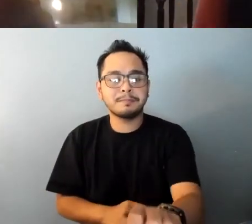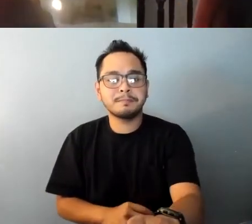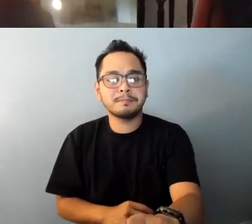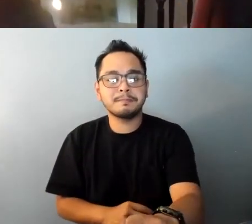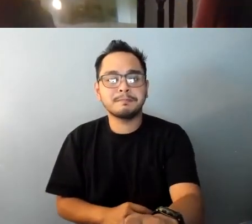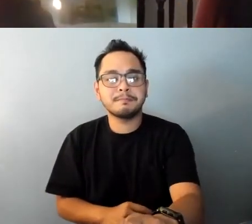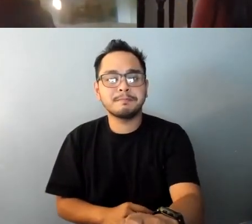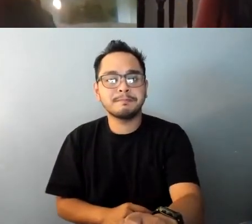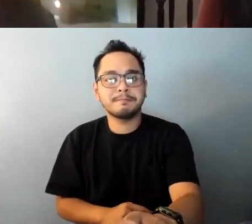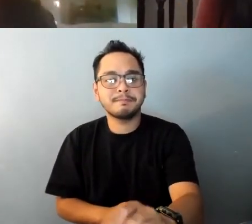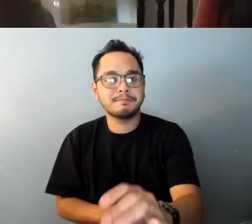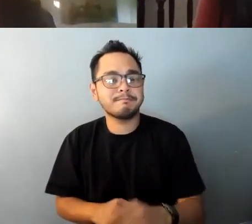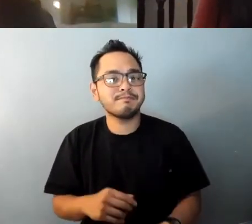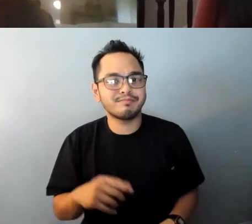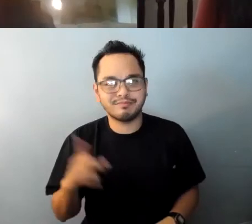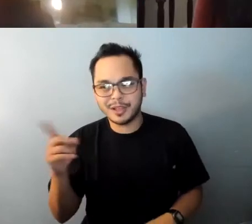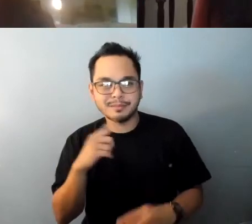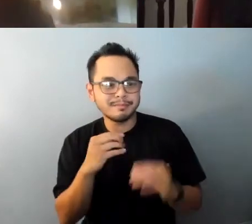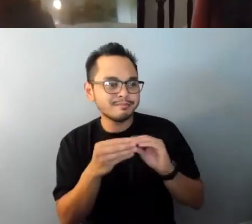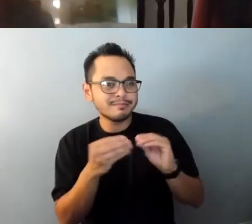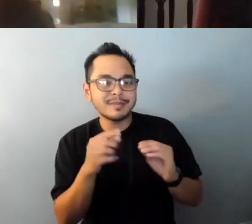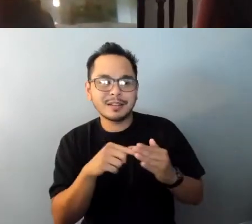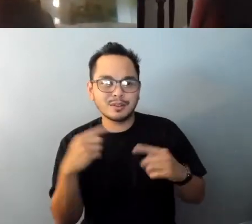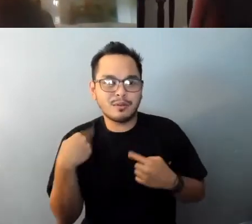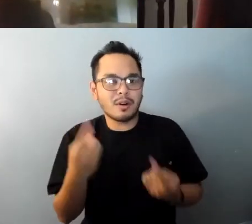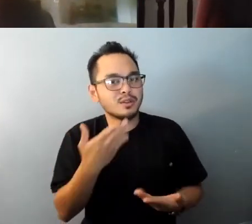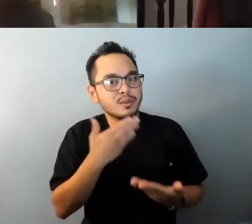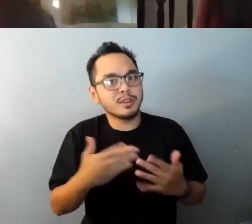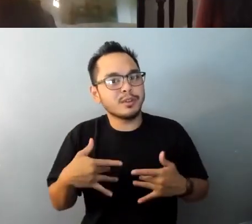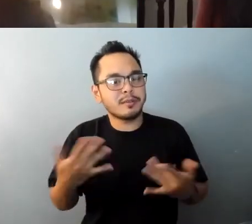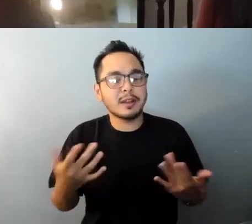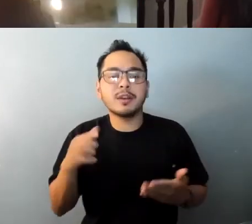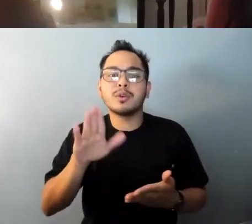this has been wonderful moment so far and in your resource -- research for the chosen